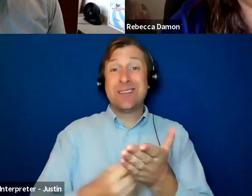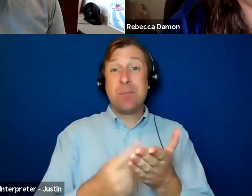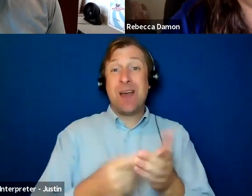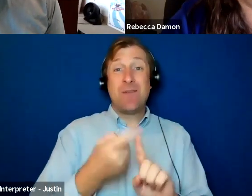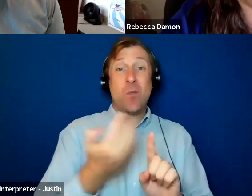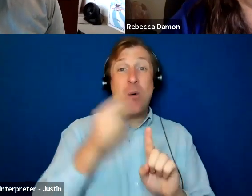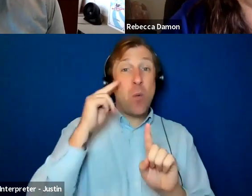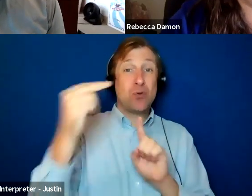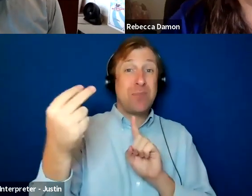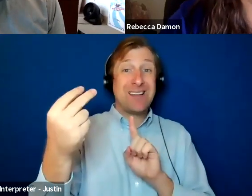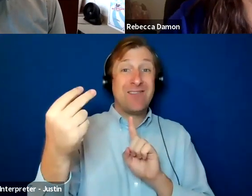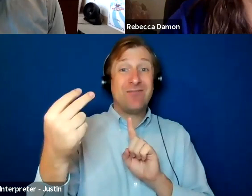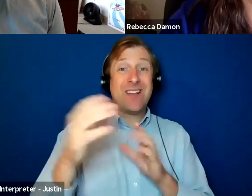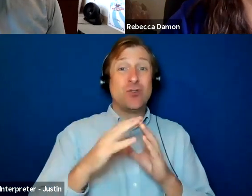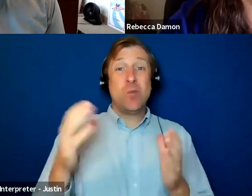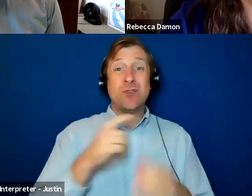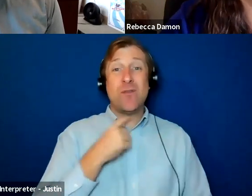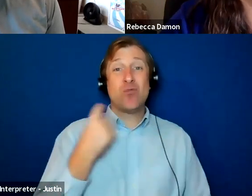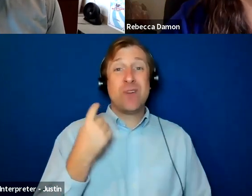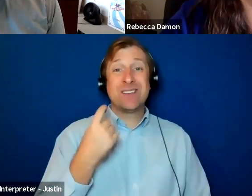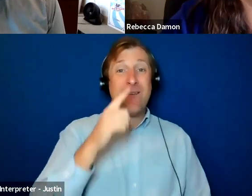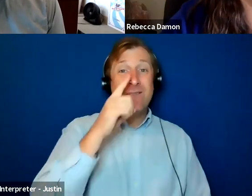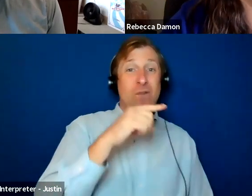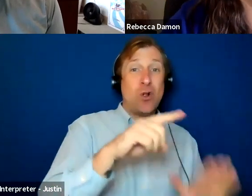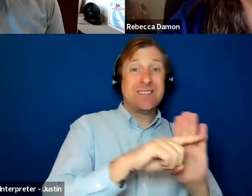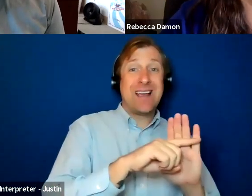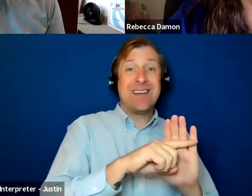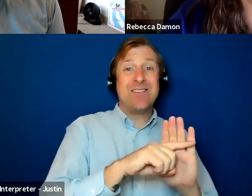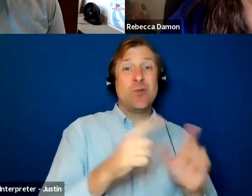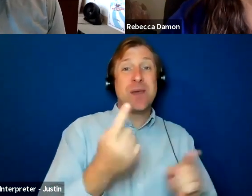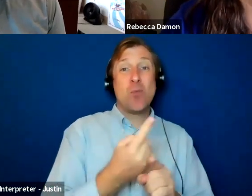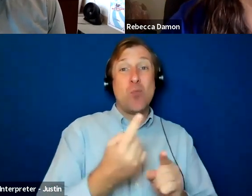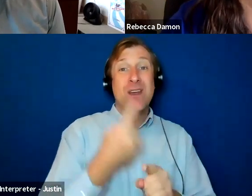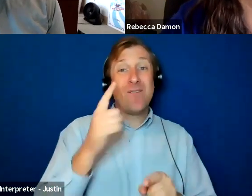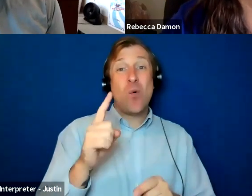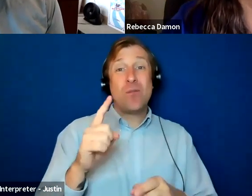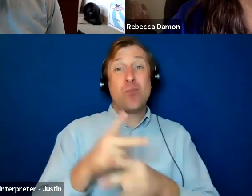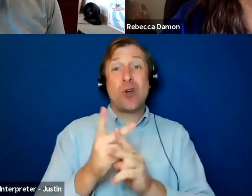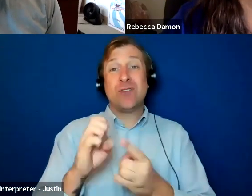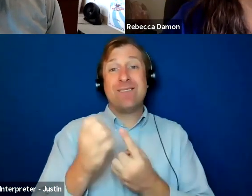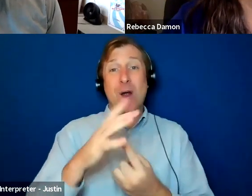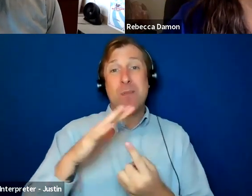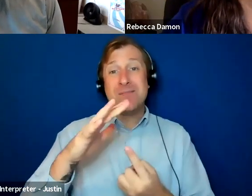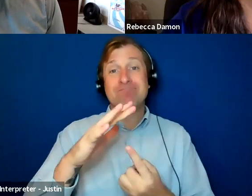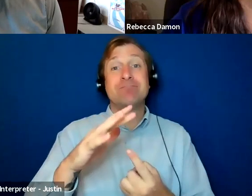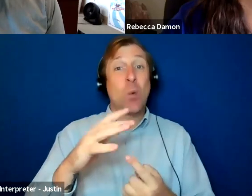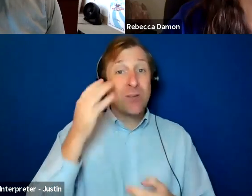has a way too much of a risk of false negatives to be suitable for the production environment. And that's why it is not currently accepted.